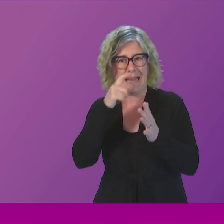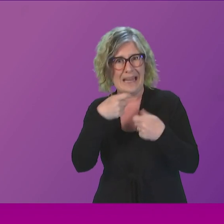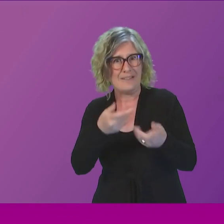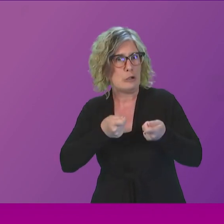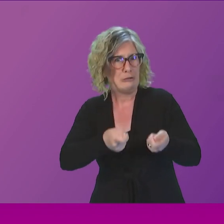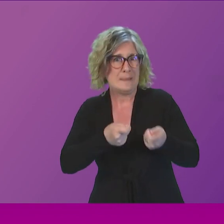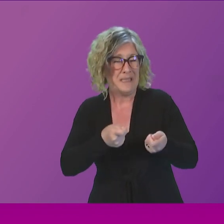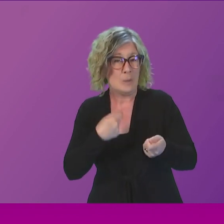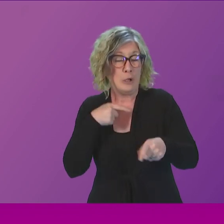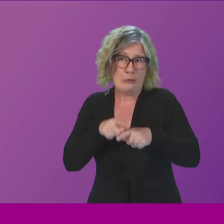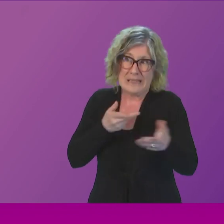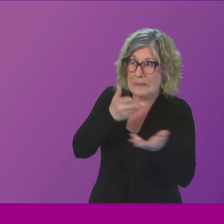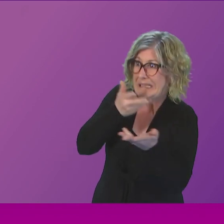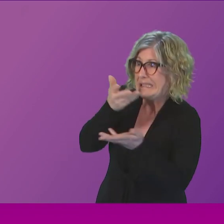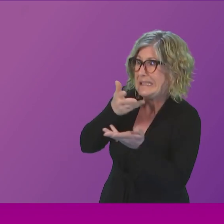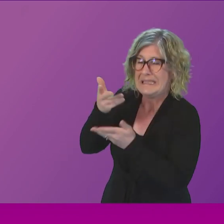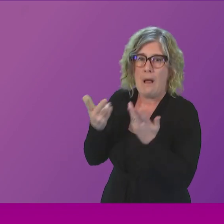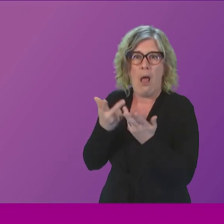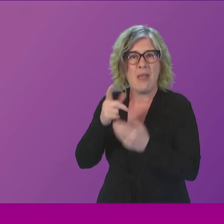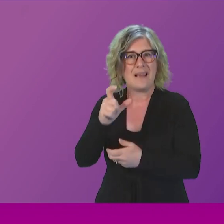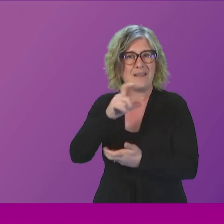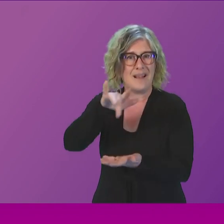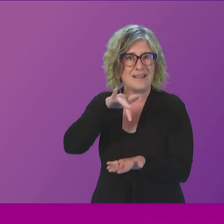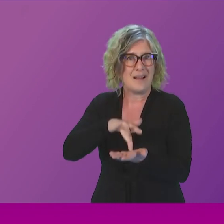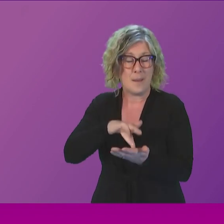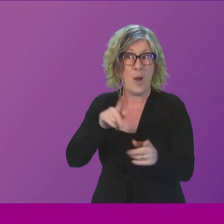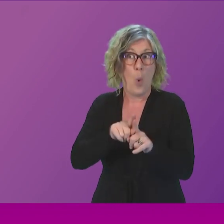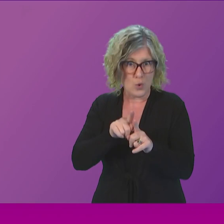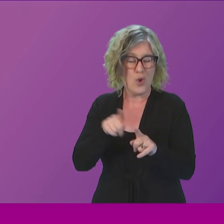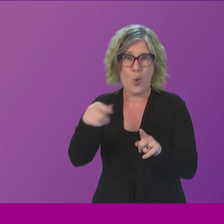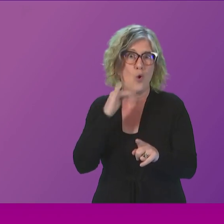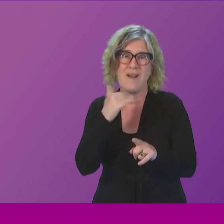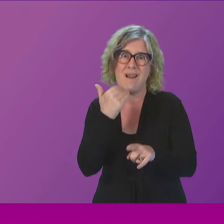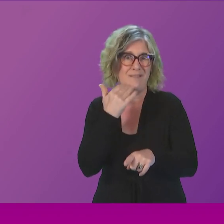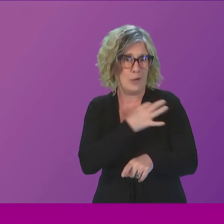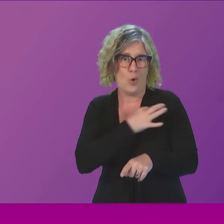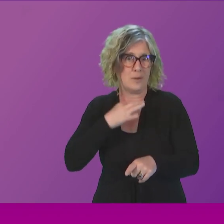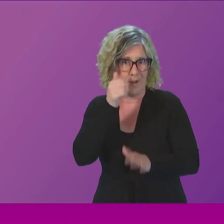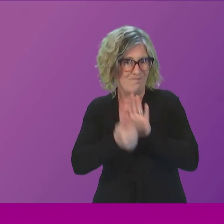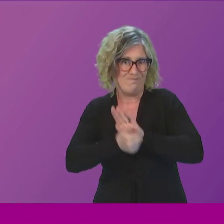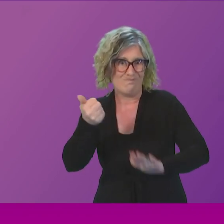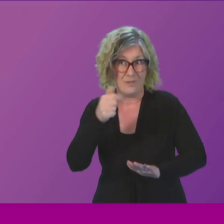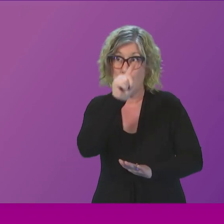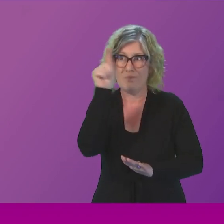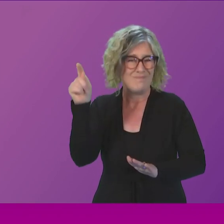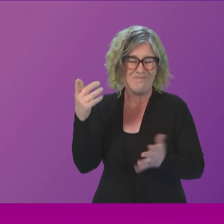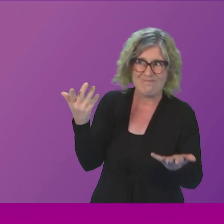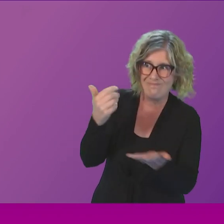centres within Scotland but they also have a shortage of oncologists ... and as yet have not been able to offer any assistance.